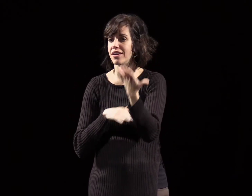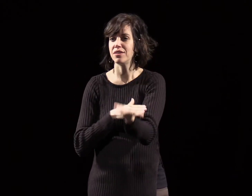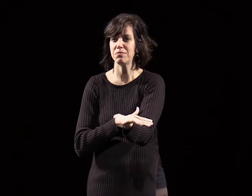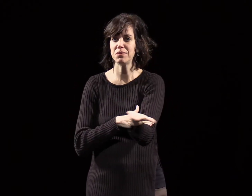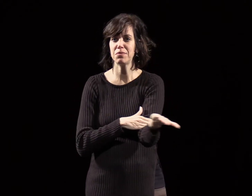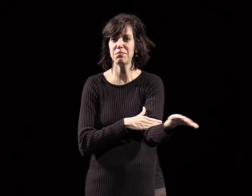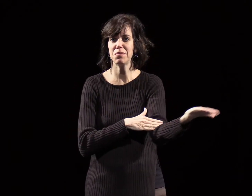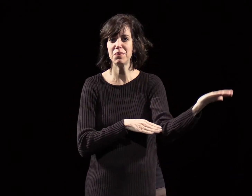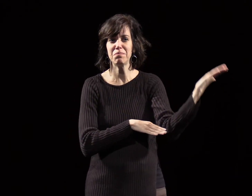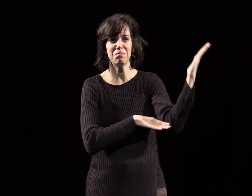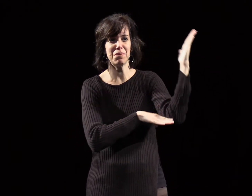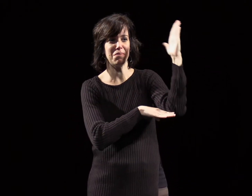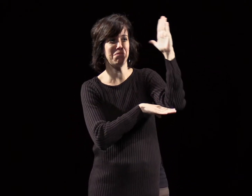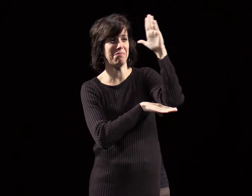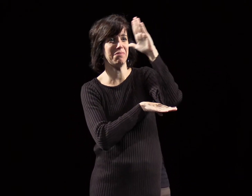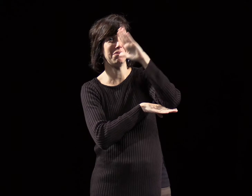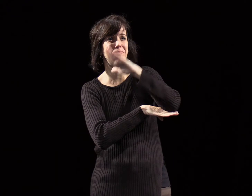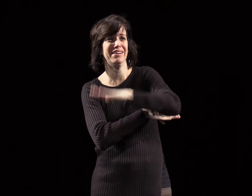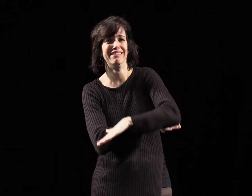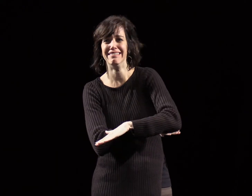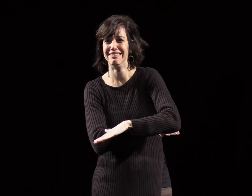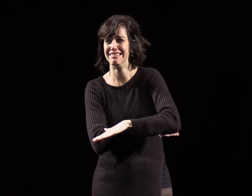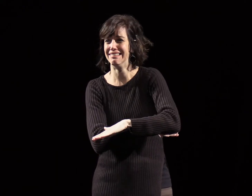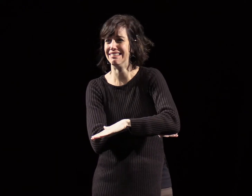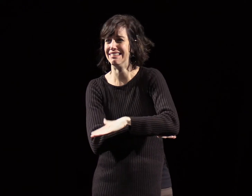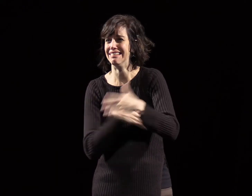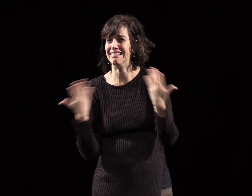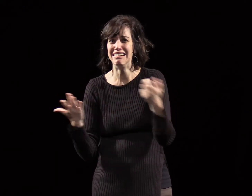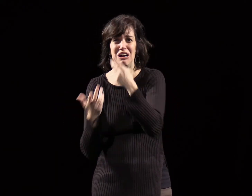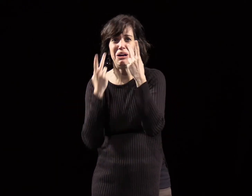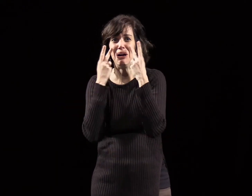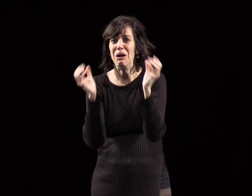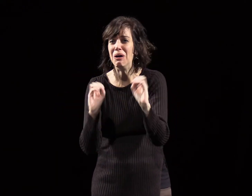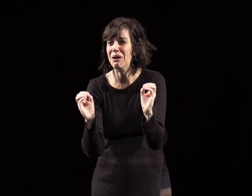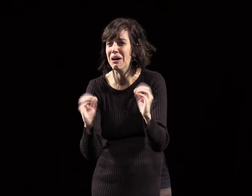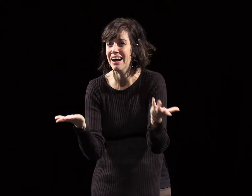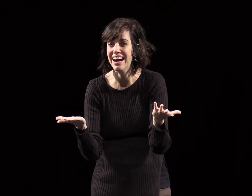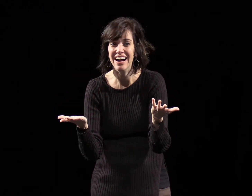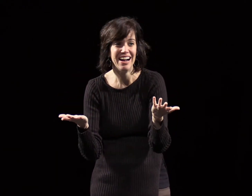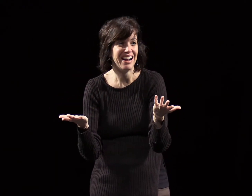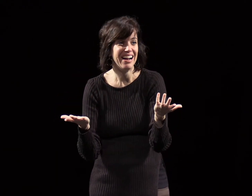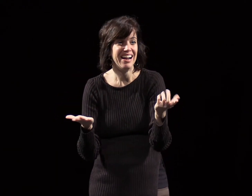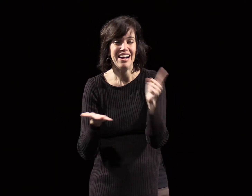There's a little bit of a difference with the lighting just because depends on the time of the day.